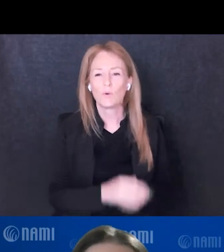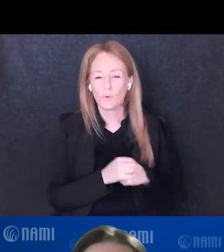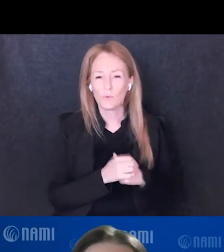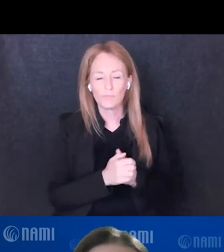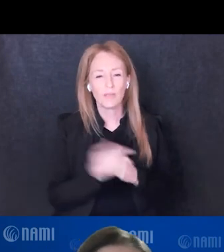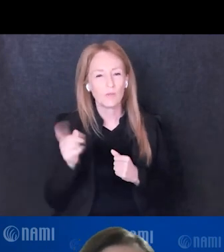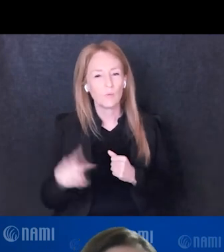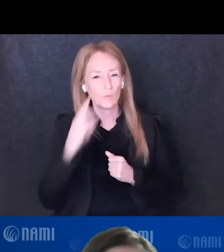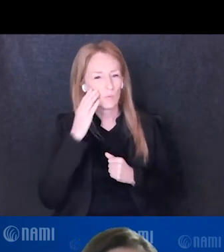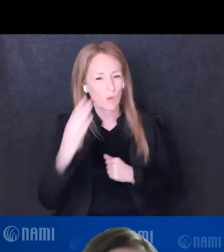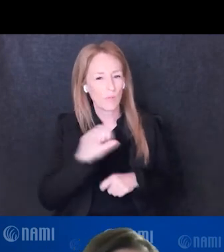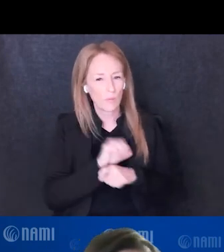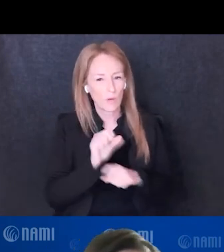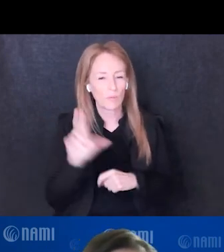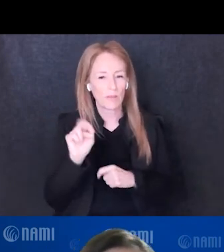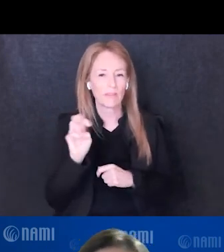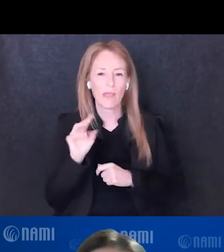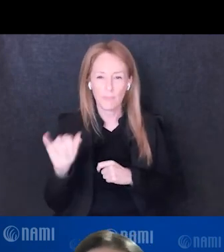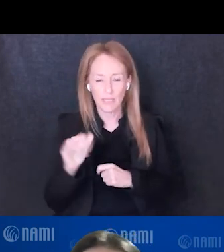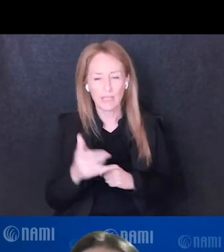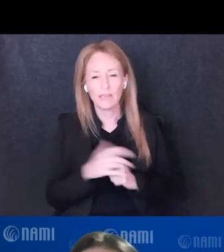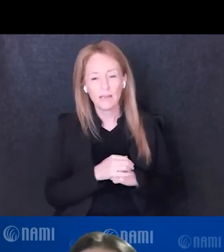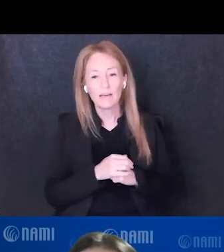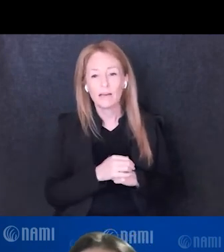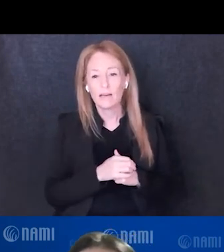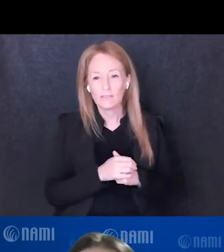THEY ARE DOING GREAT WORK.